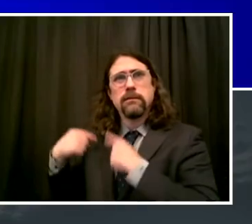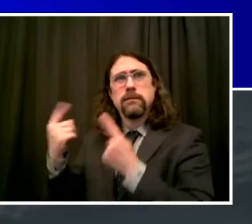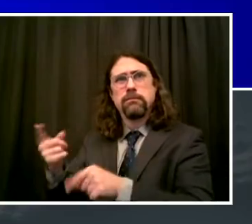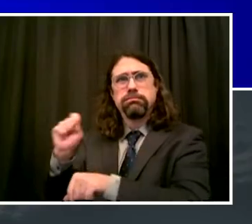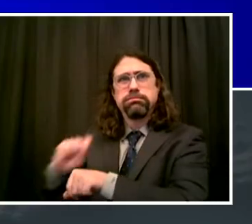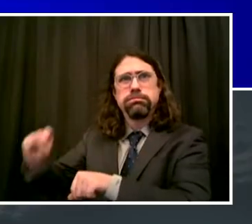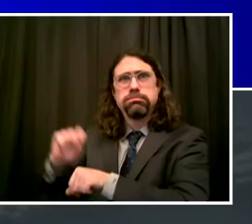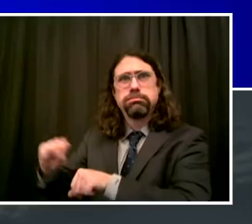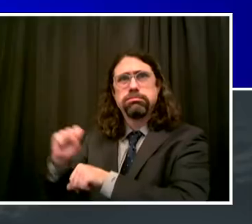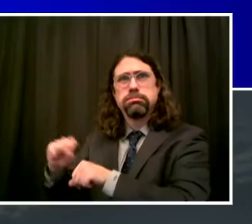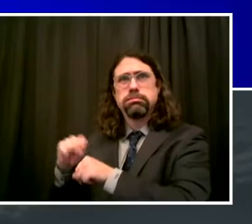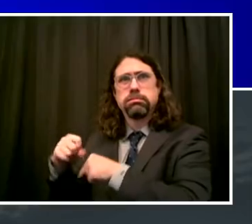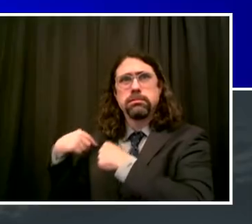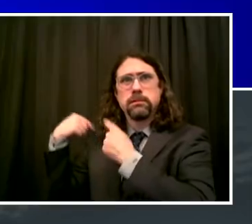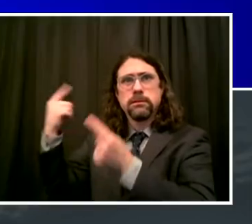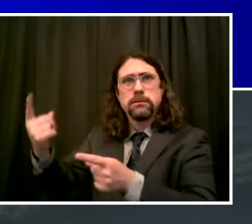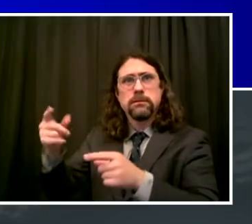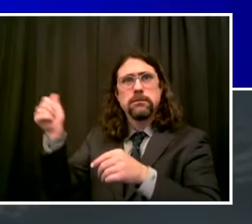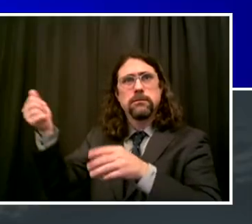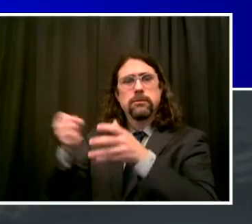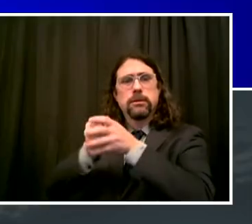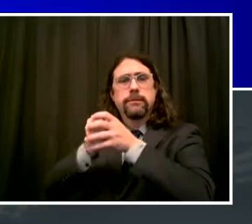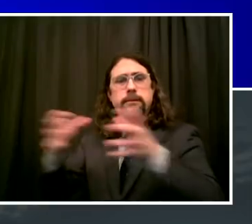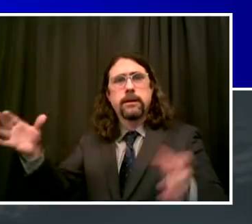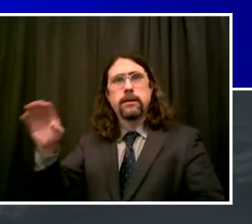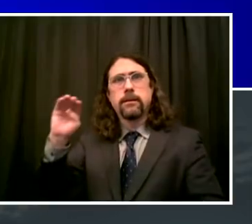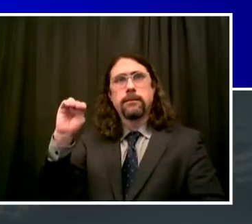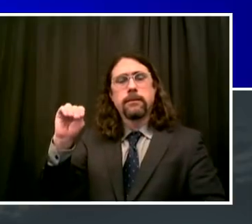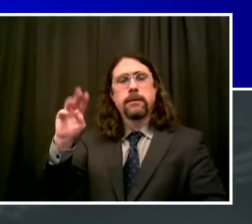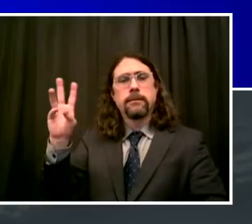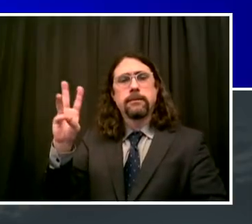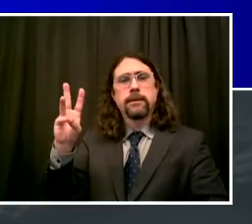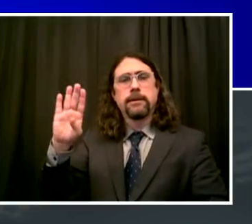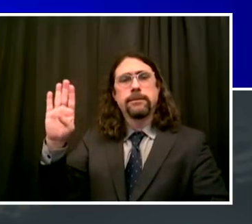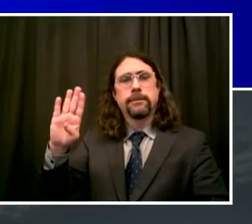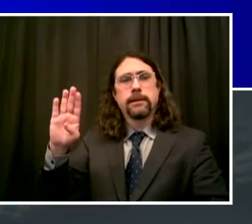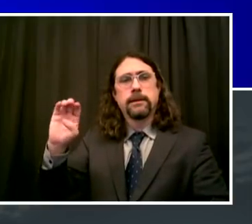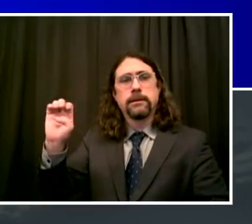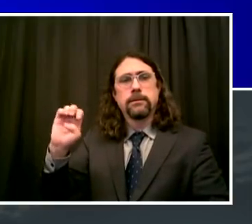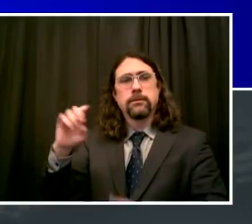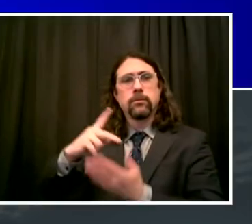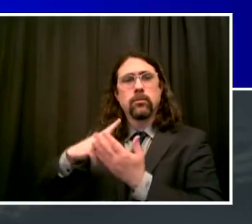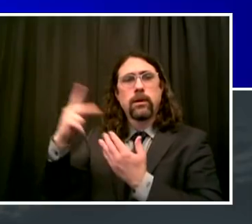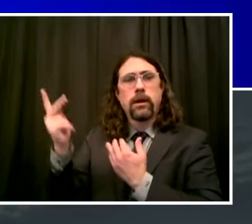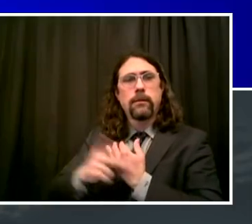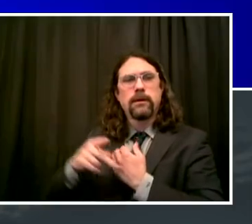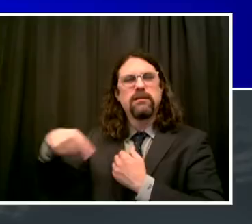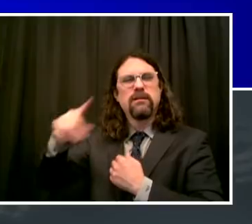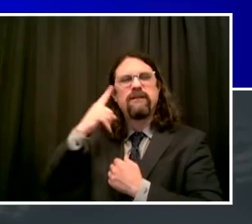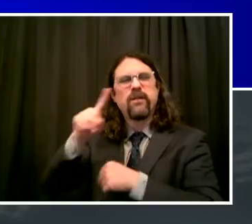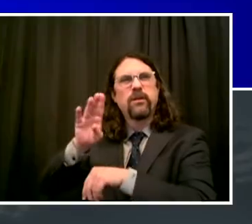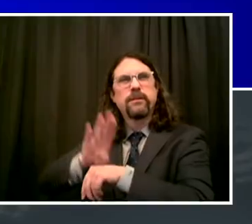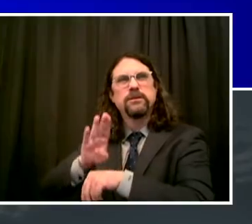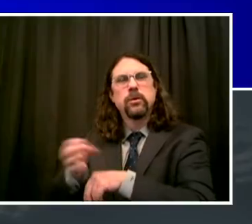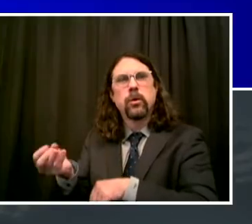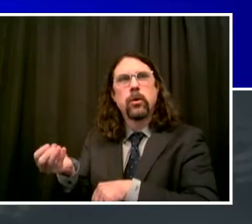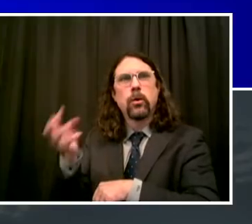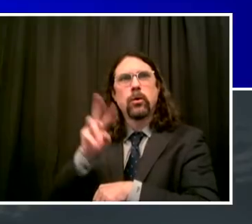SYSTEMIC, ENERGETIC EFFORT TO EXPAND CONTRACTS COME ING FROM THE